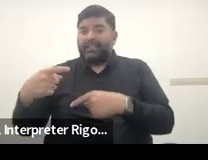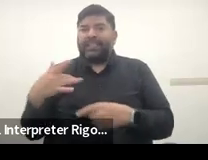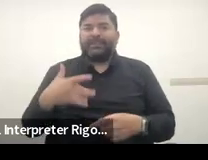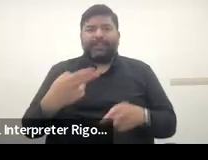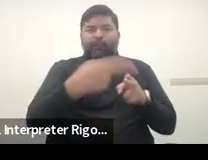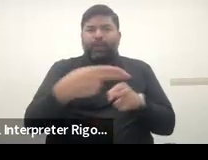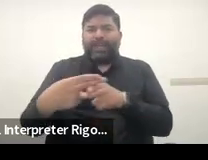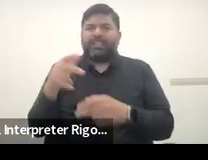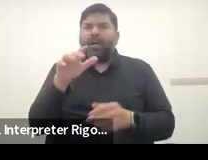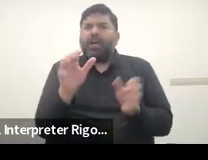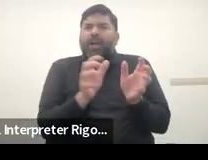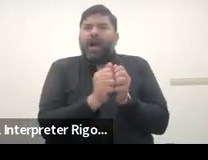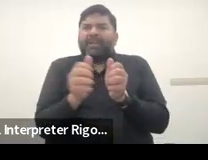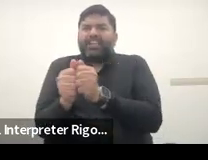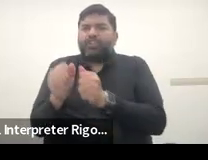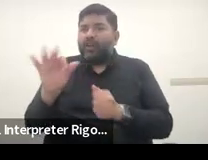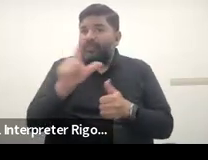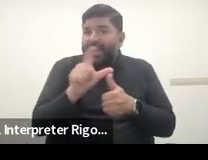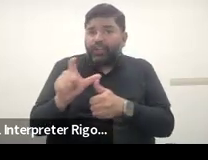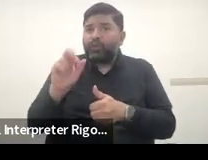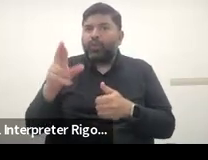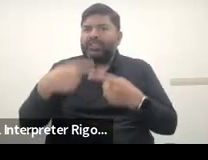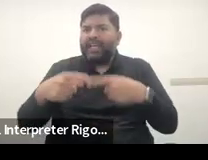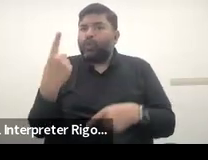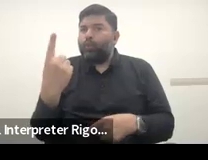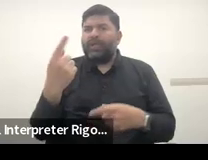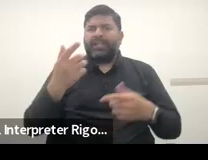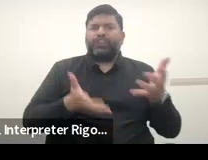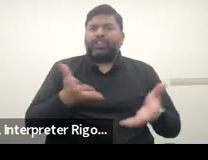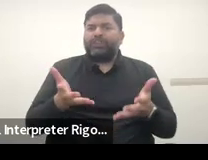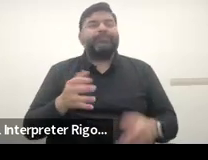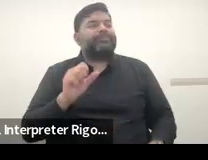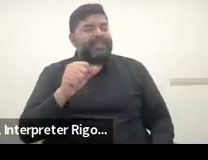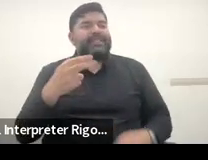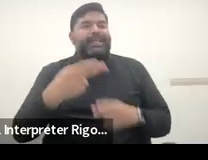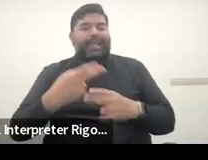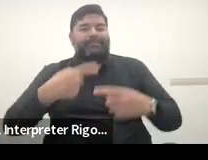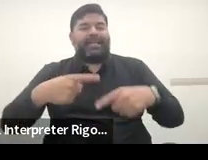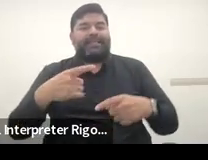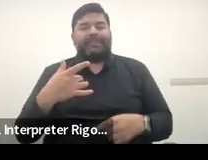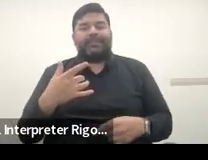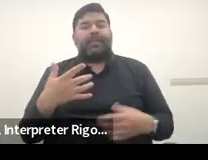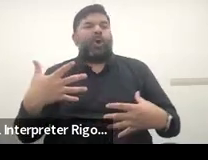letters like signs or is it one gesture? LEE: Yeah namesigns usually are like an abbreviation of a